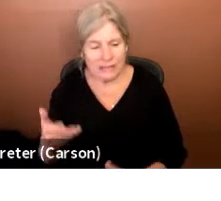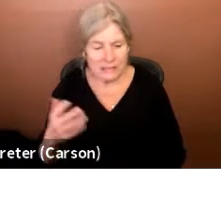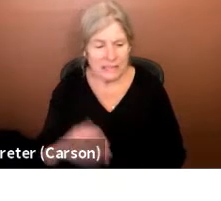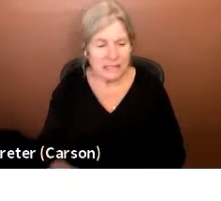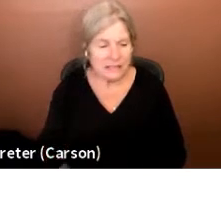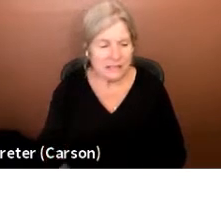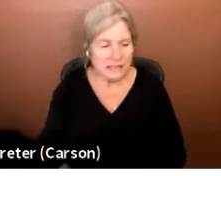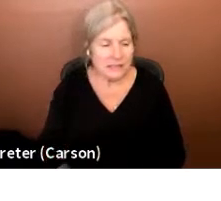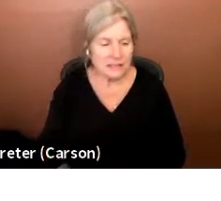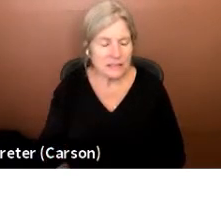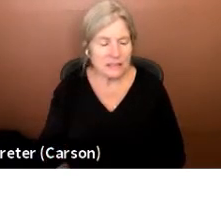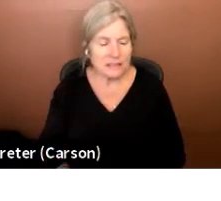in terms of money and